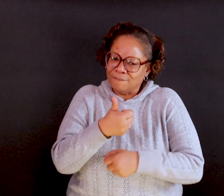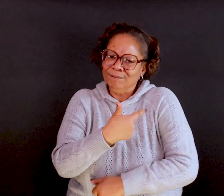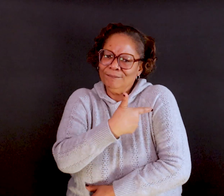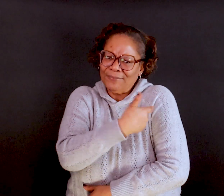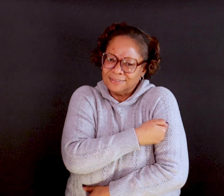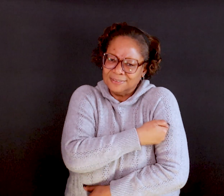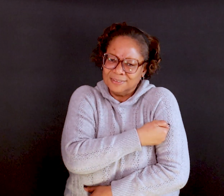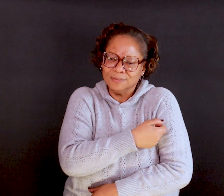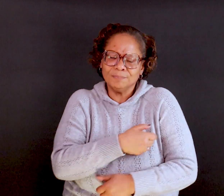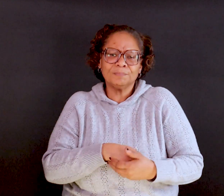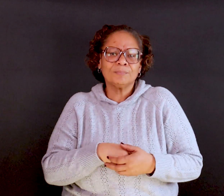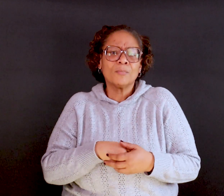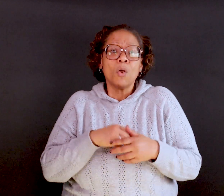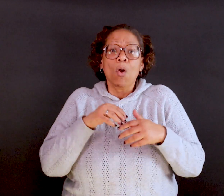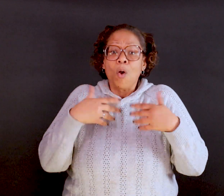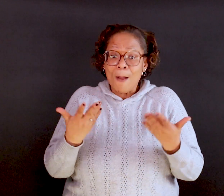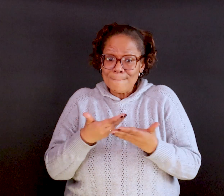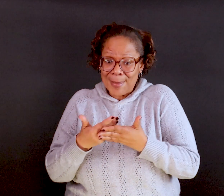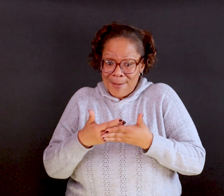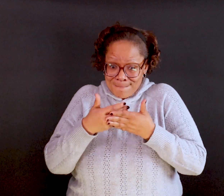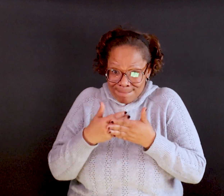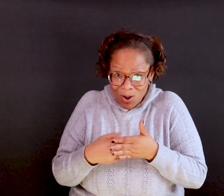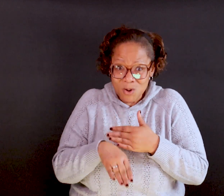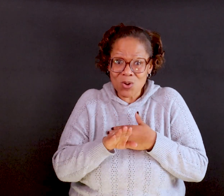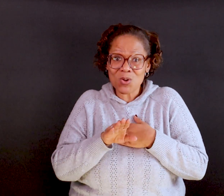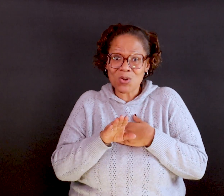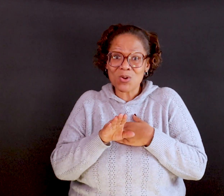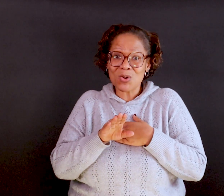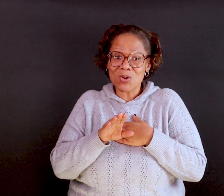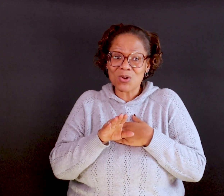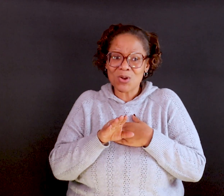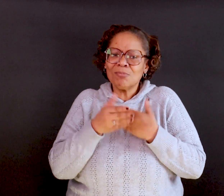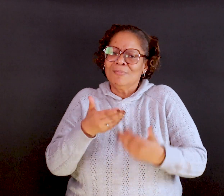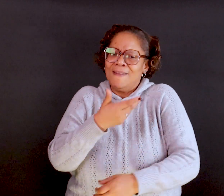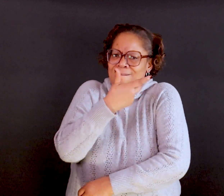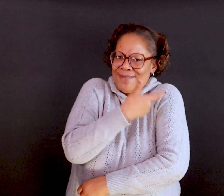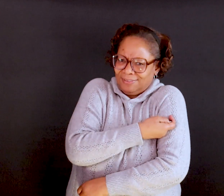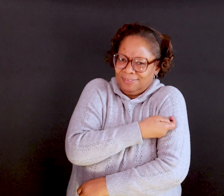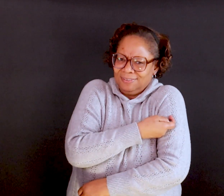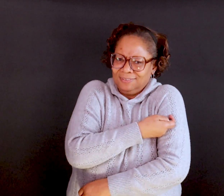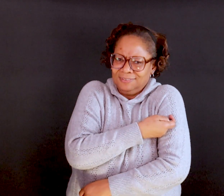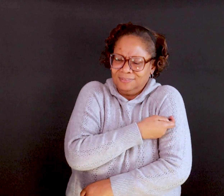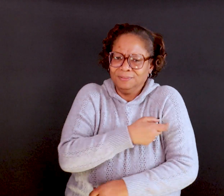By either getting yourself vaccinated or getting your baby immunized after birth.